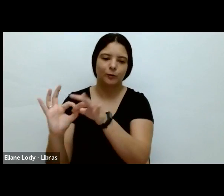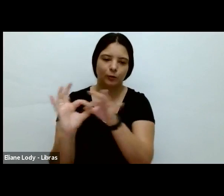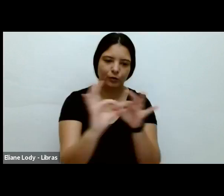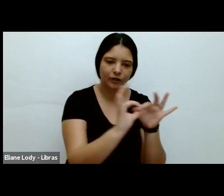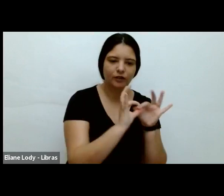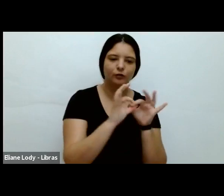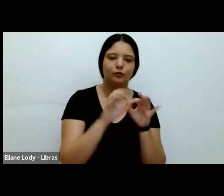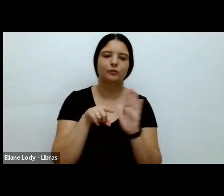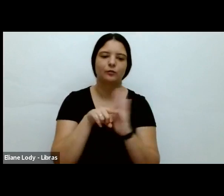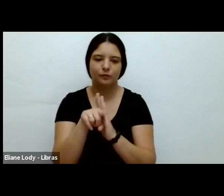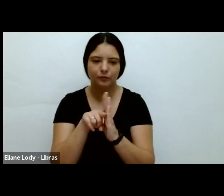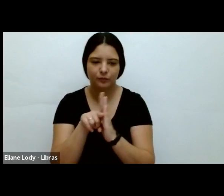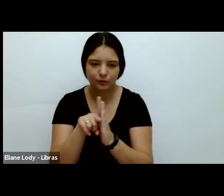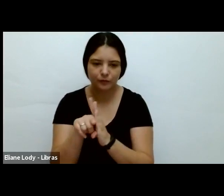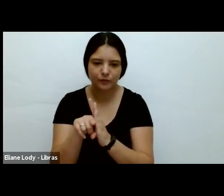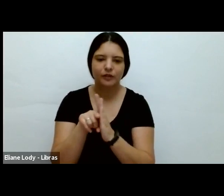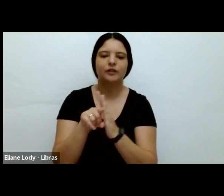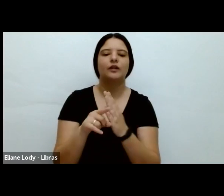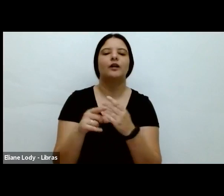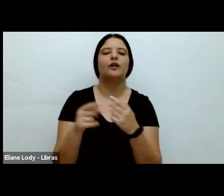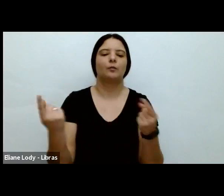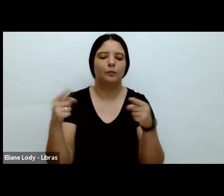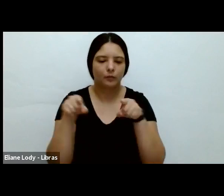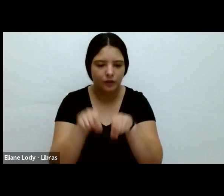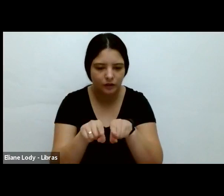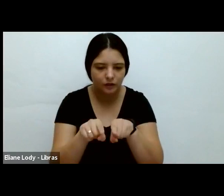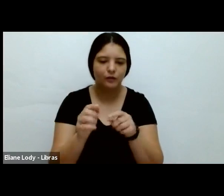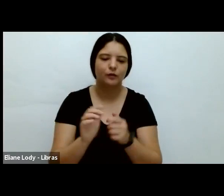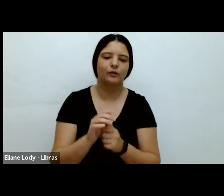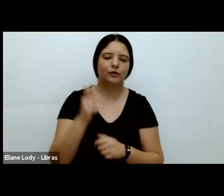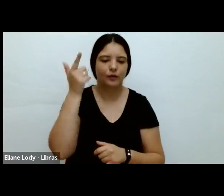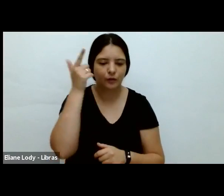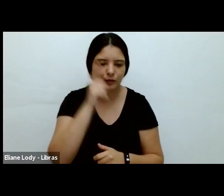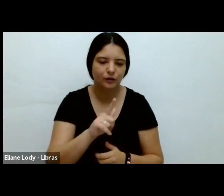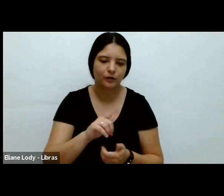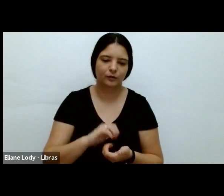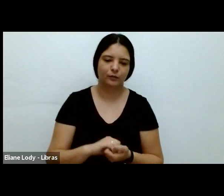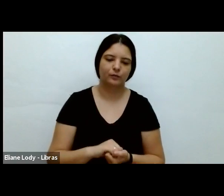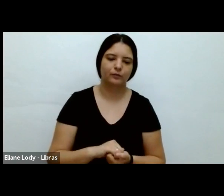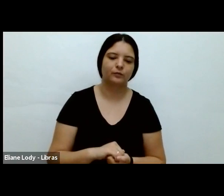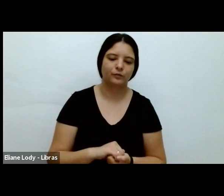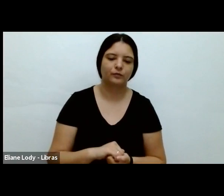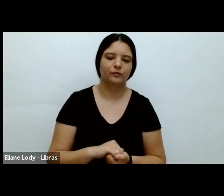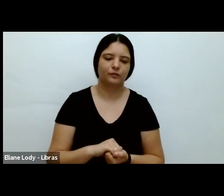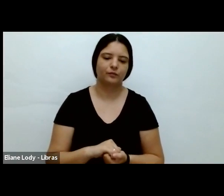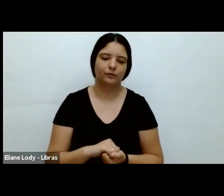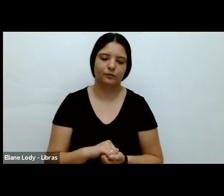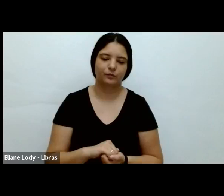for that. firm. That was able able That was able able to produce that was able able to produce that margaret. n and